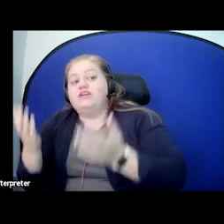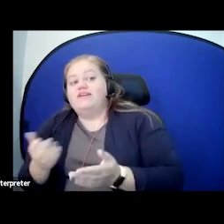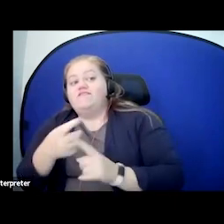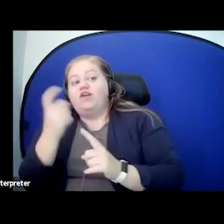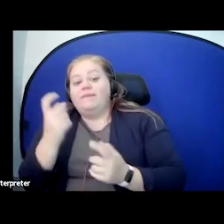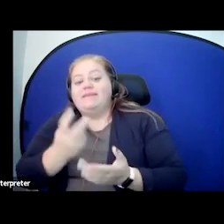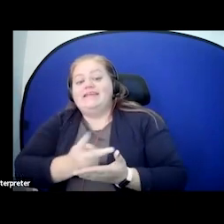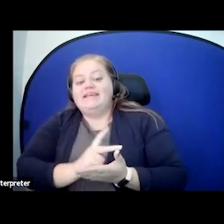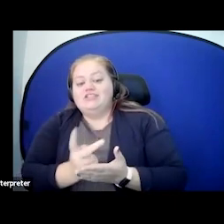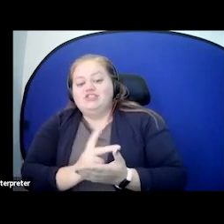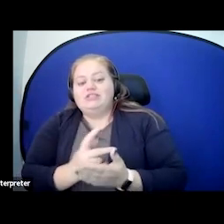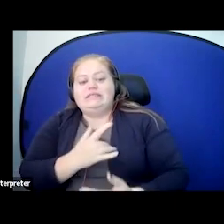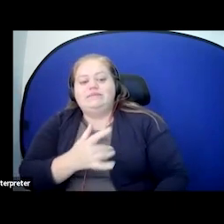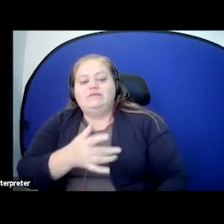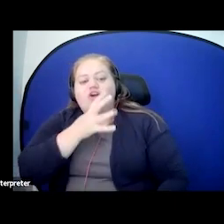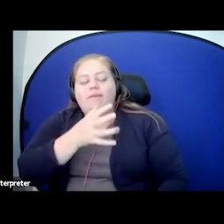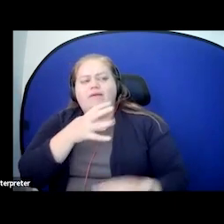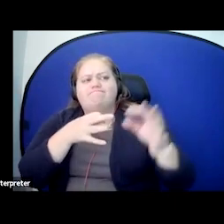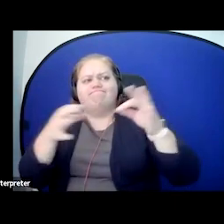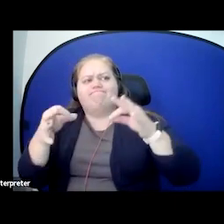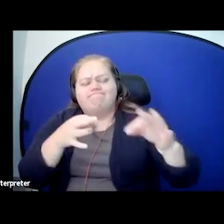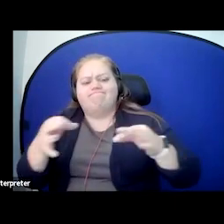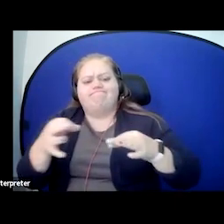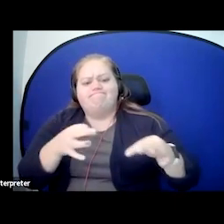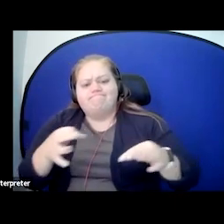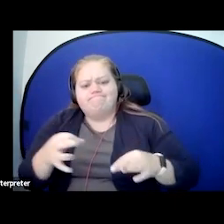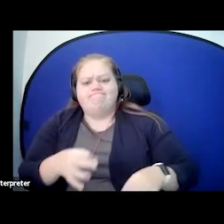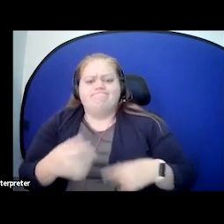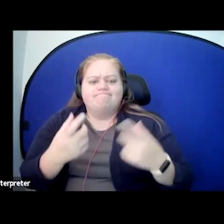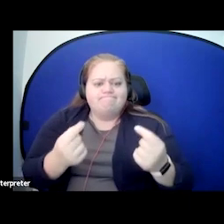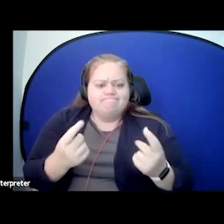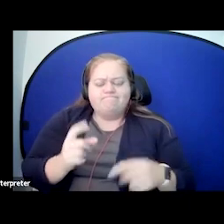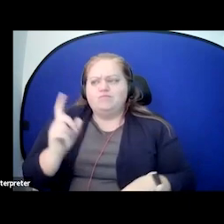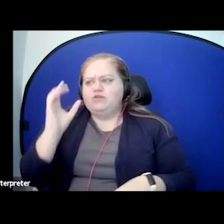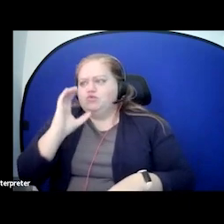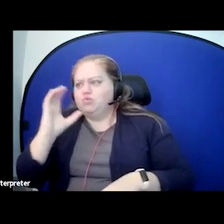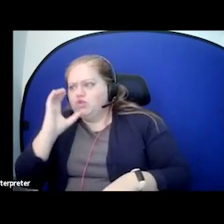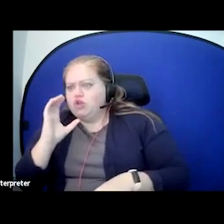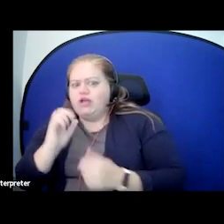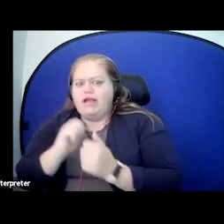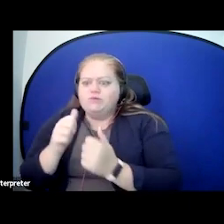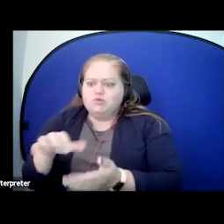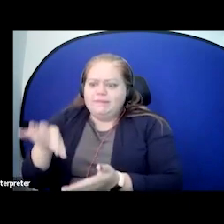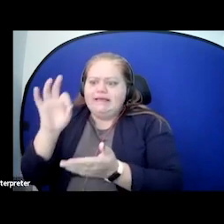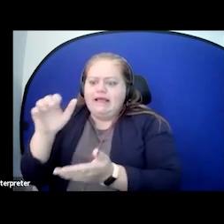They would give you very detailed instructions of what to do and where to go and how to pick it and how to prepare it.